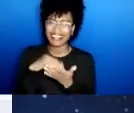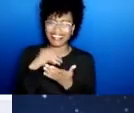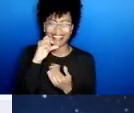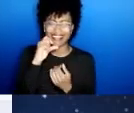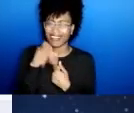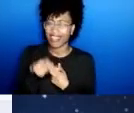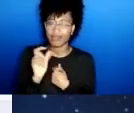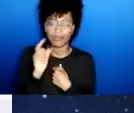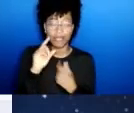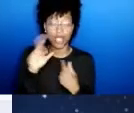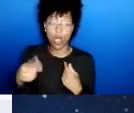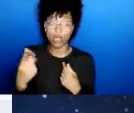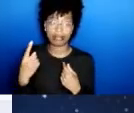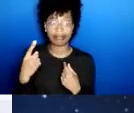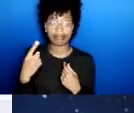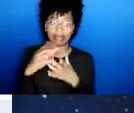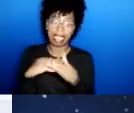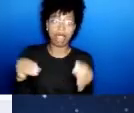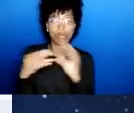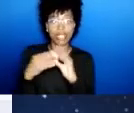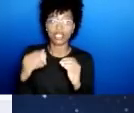be a narration, it can just as will be in interview,